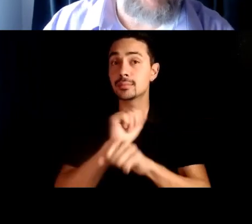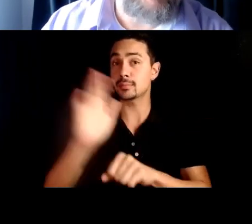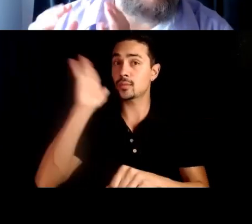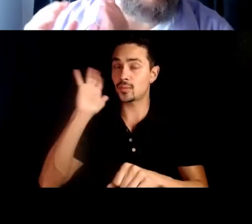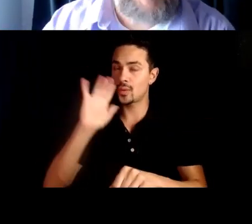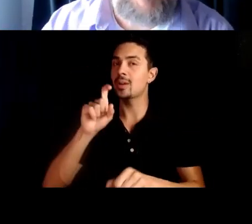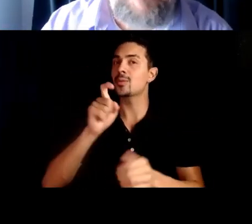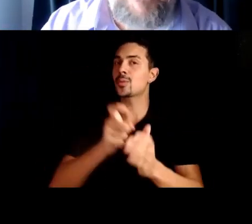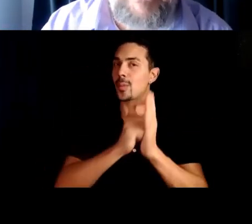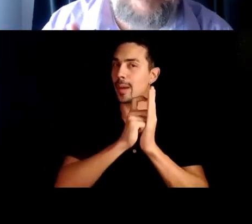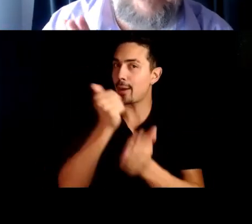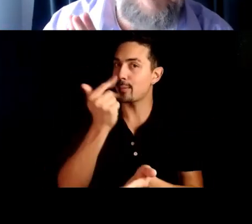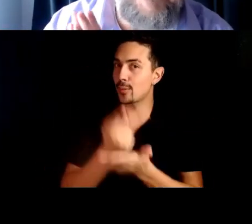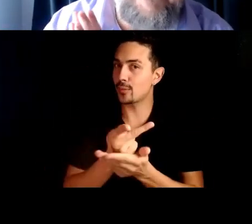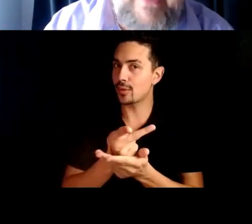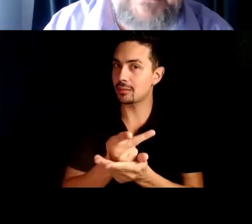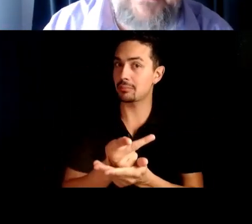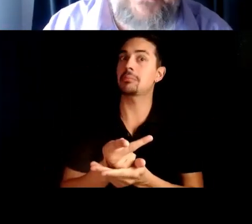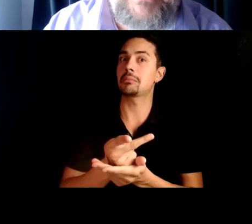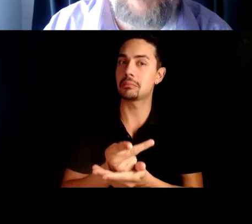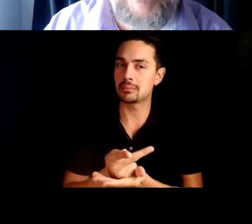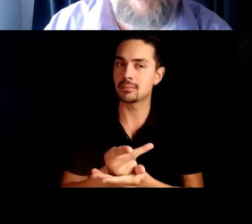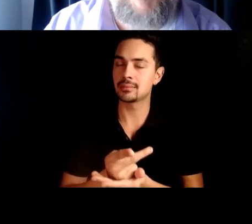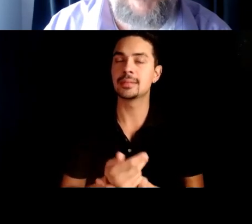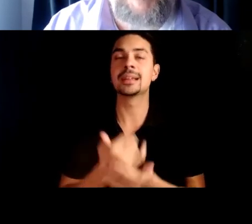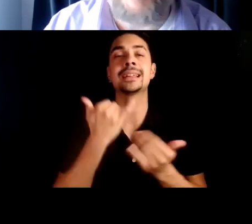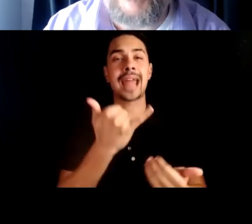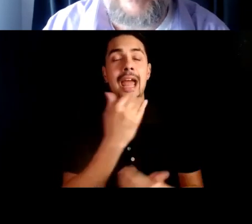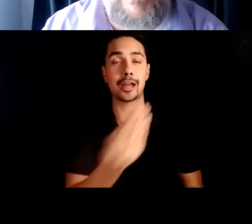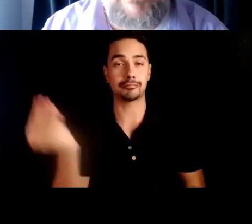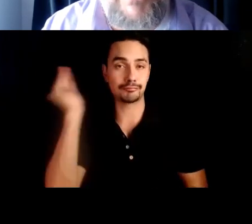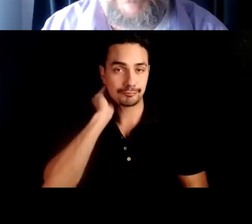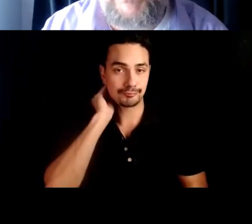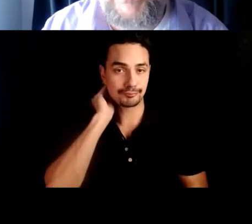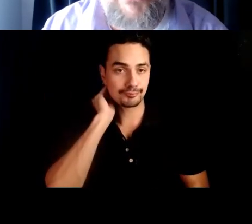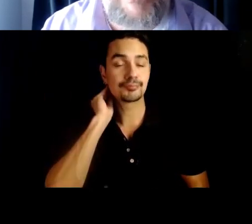So keep that in mind. The vast majority of trans people seeking therapy do so